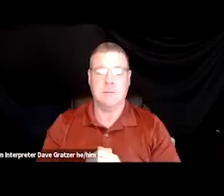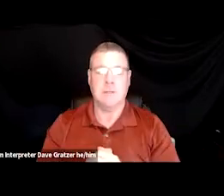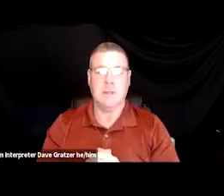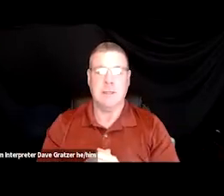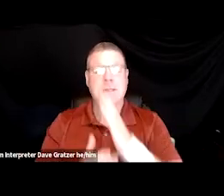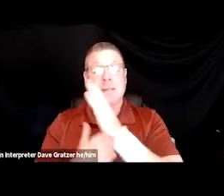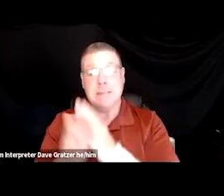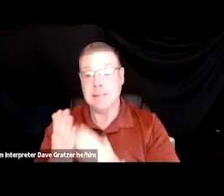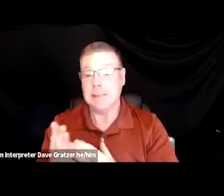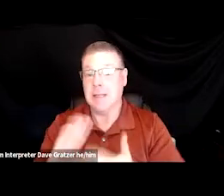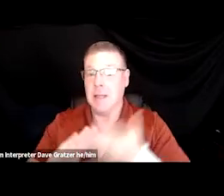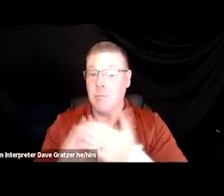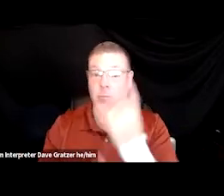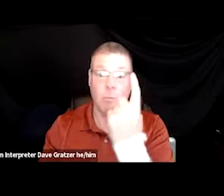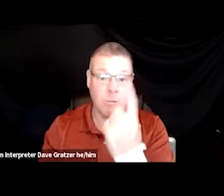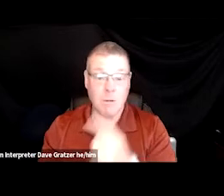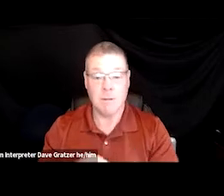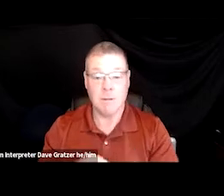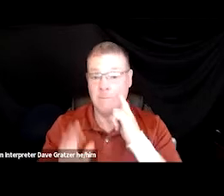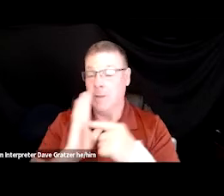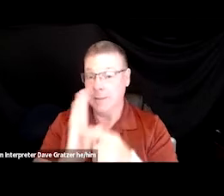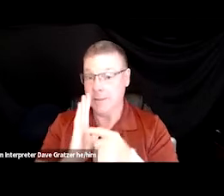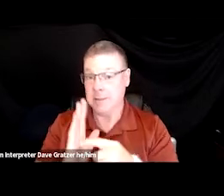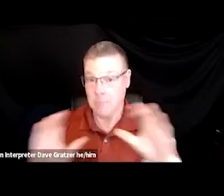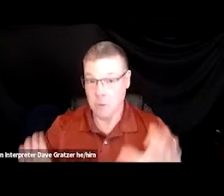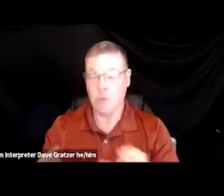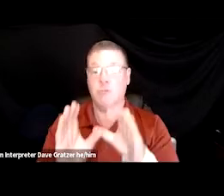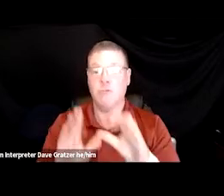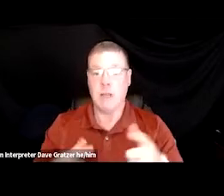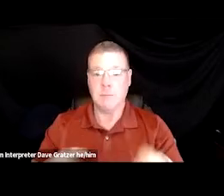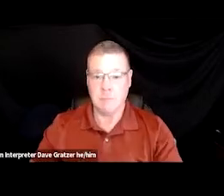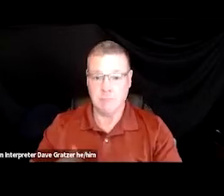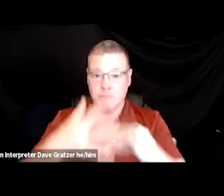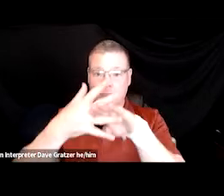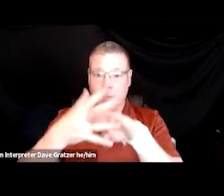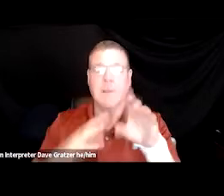Some may operate one, for example, a crisis respite, and others have a whole continuum,